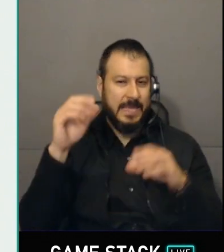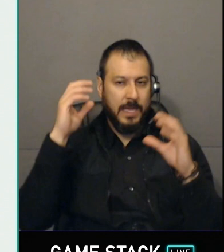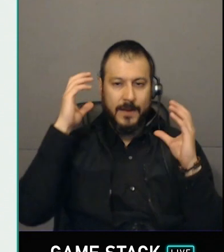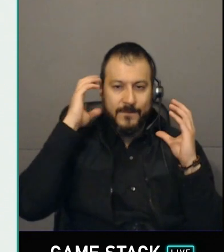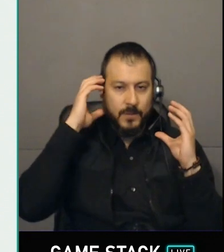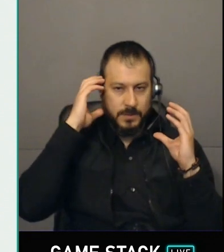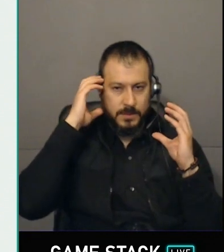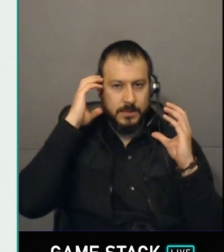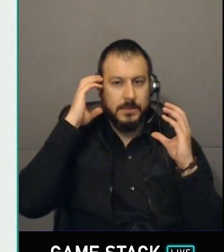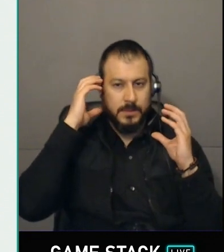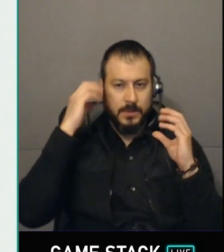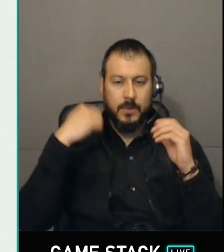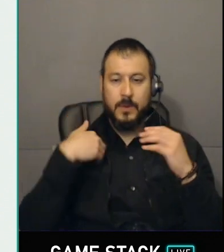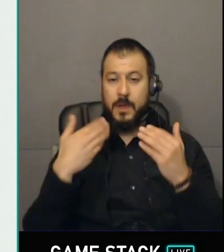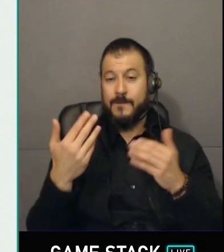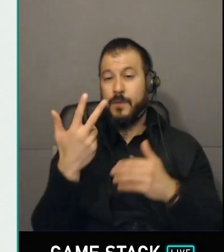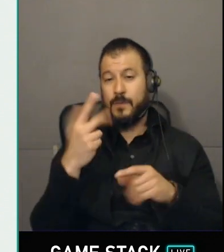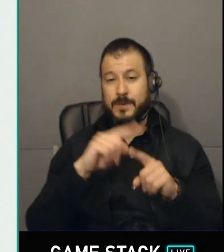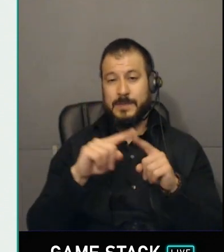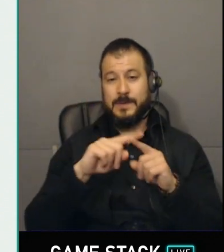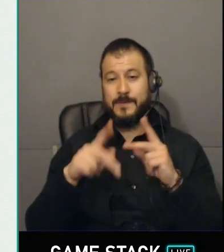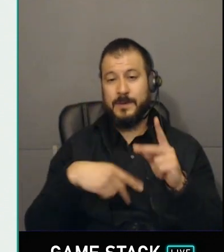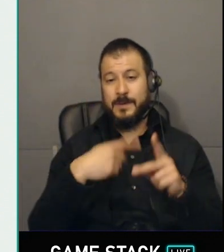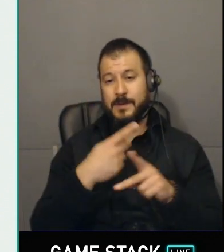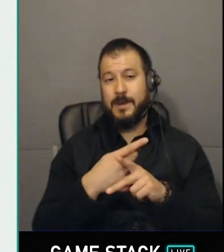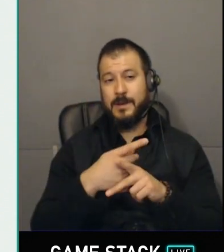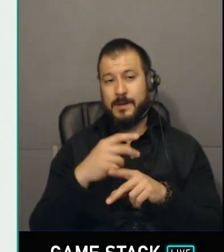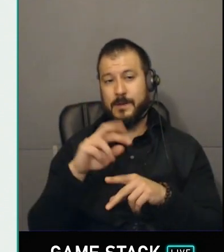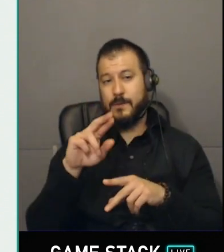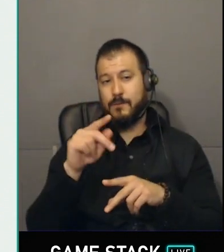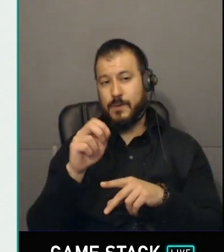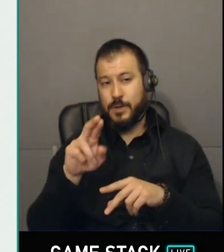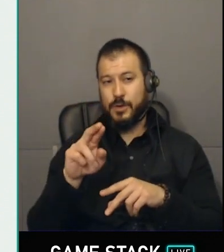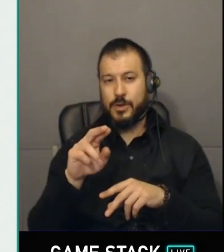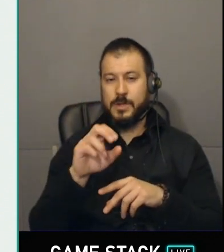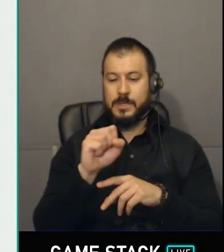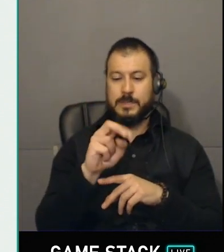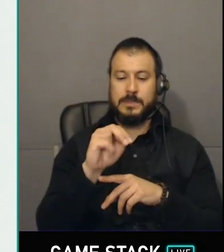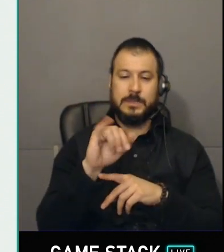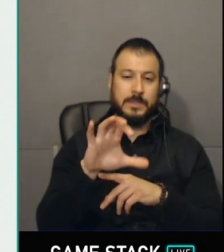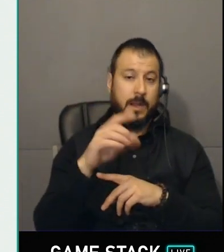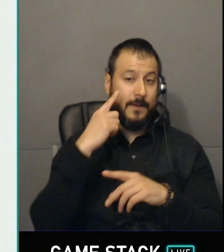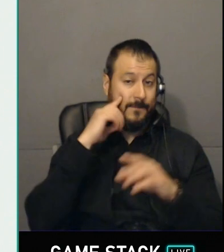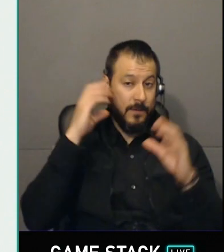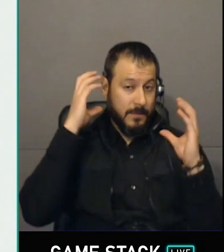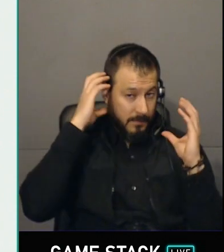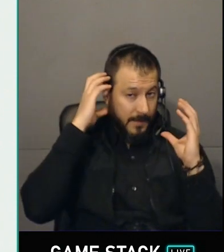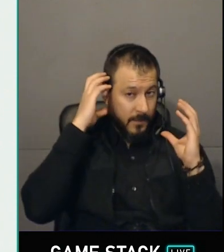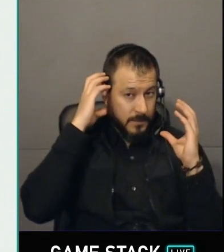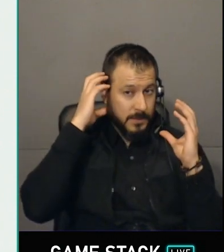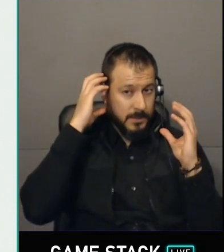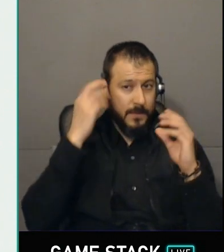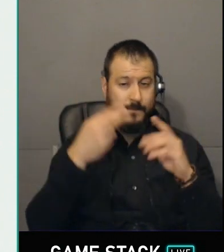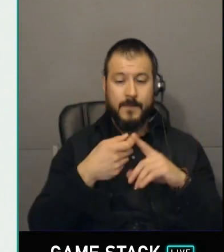and we offer three different kinds of renderers. One is Windows Sonic for headphones, which came from the HoloLens.